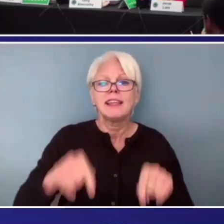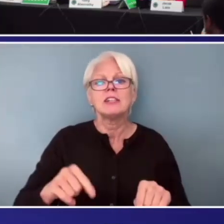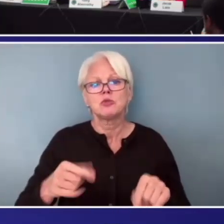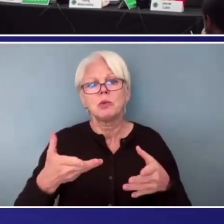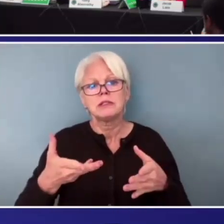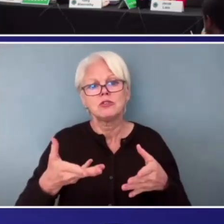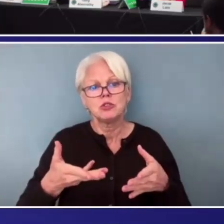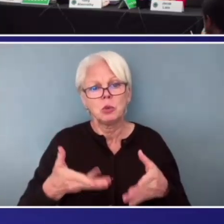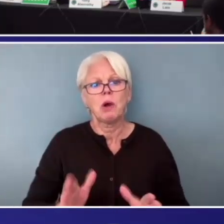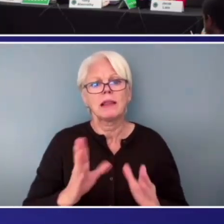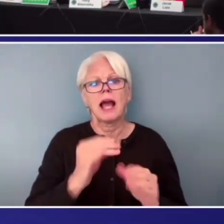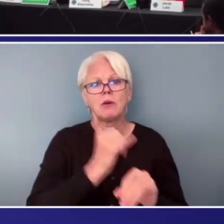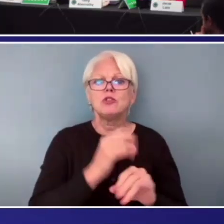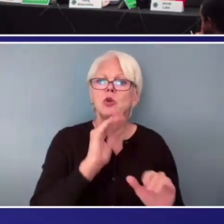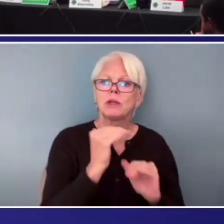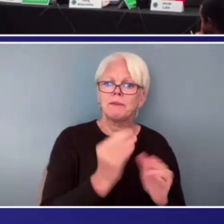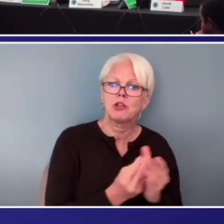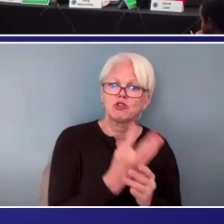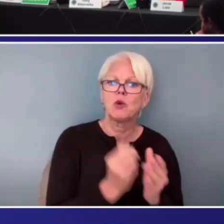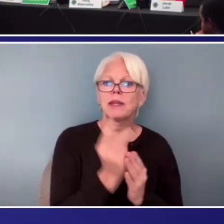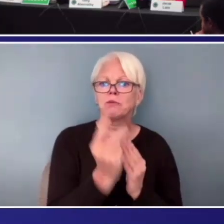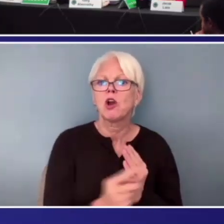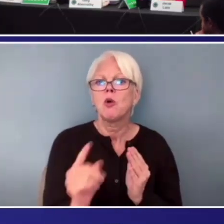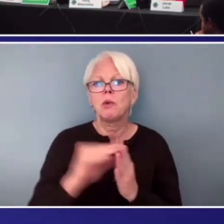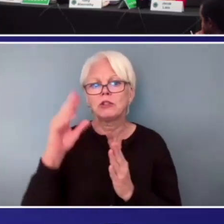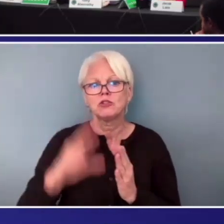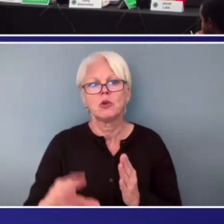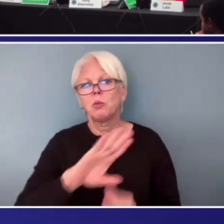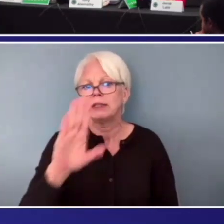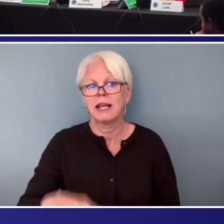you know, limit growth in programs where students are never going to be able to repay their loans.